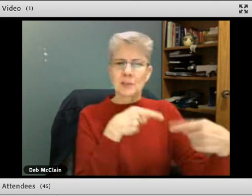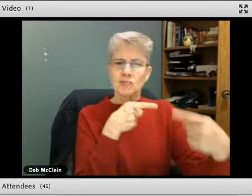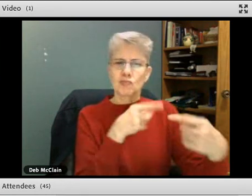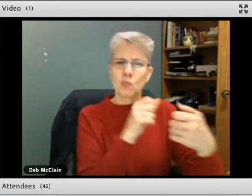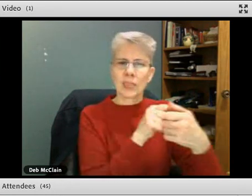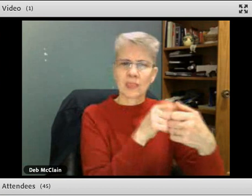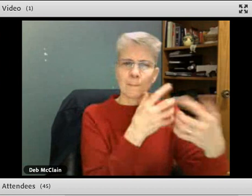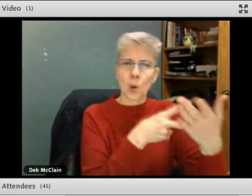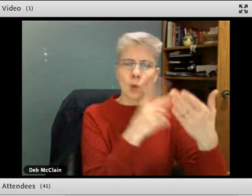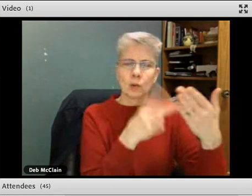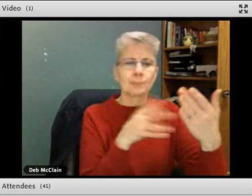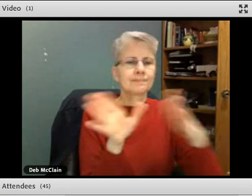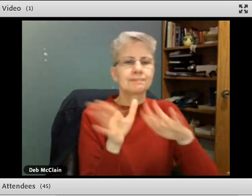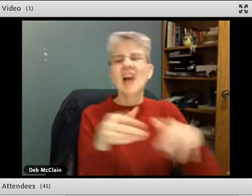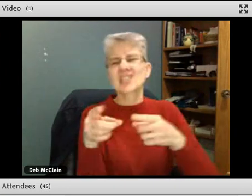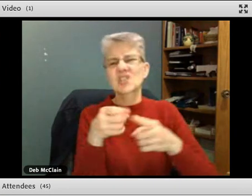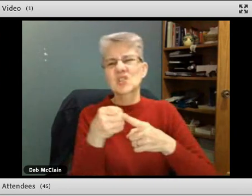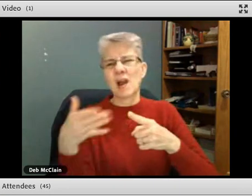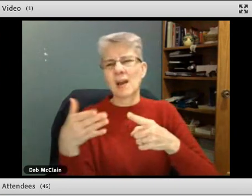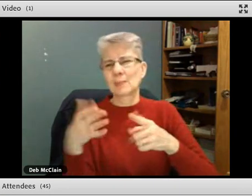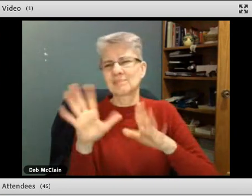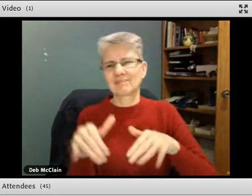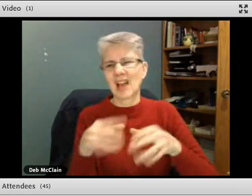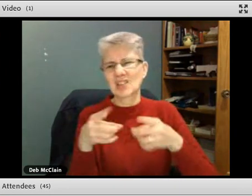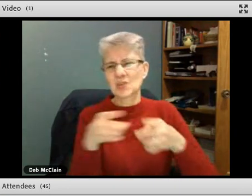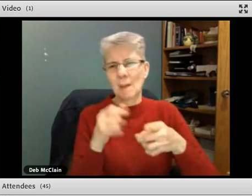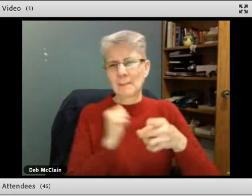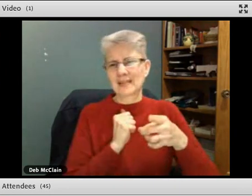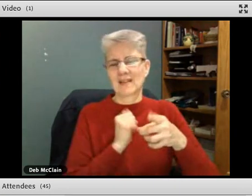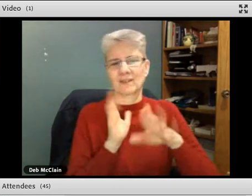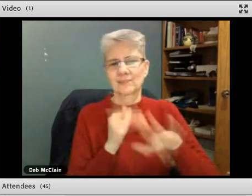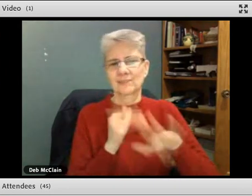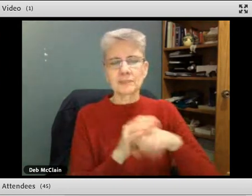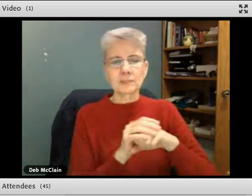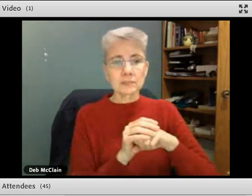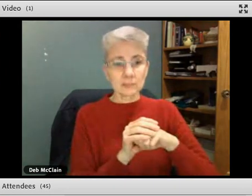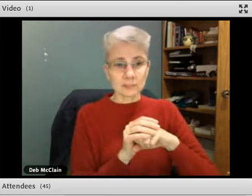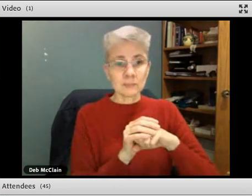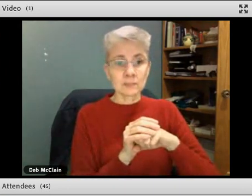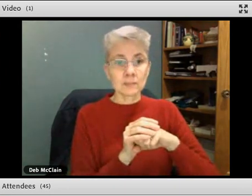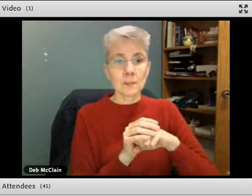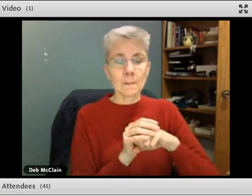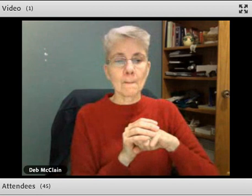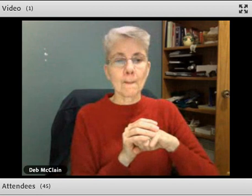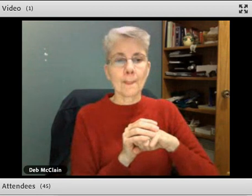I'll just describe it. Yeah. So -- Oh, you did?